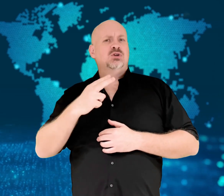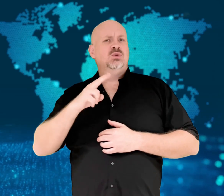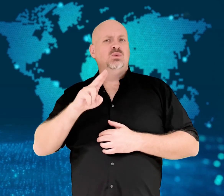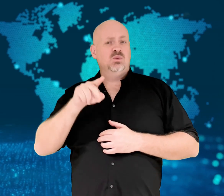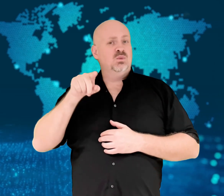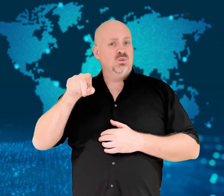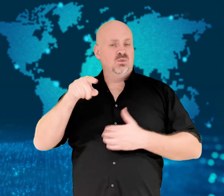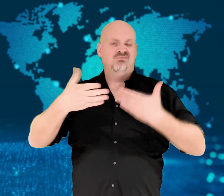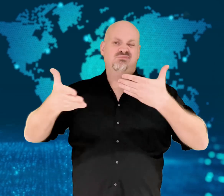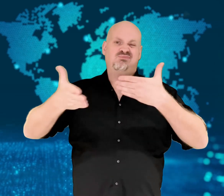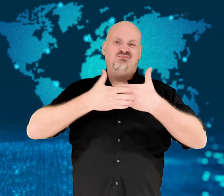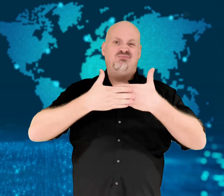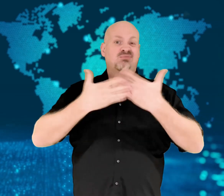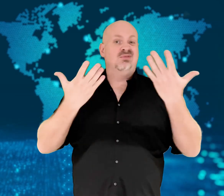in the country.